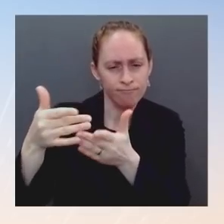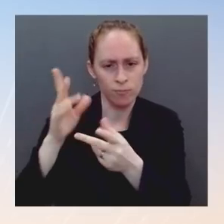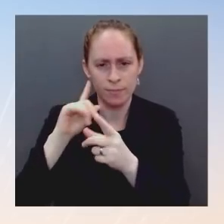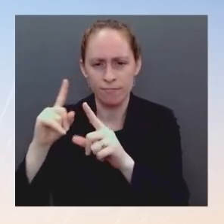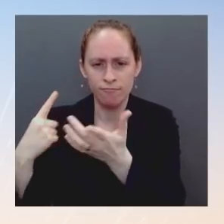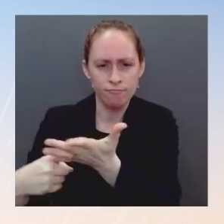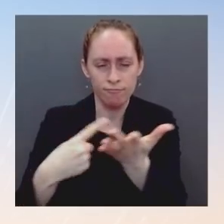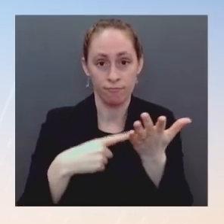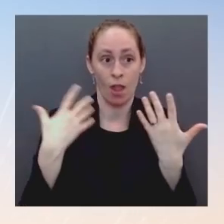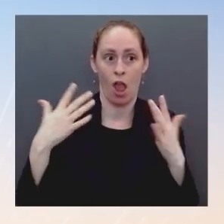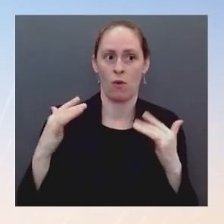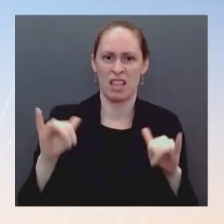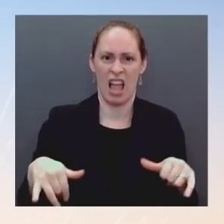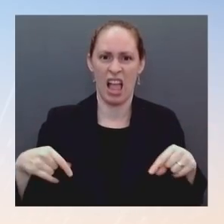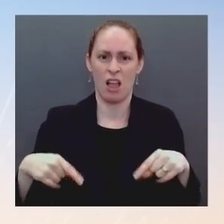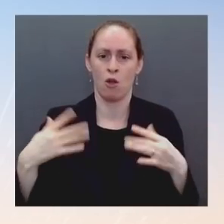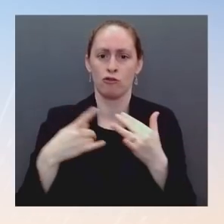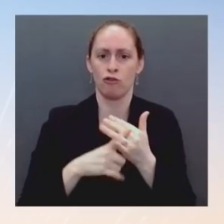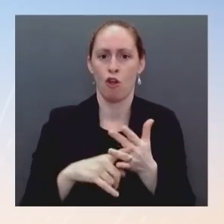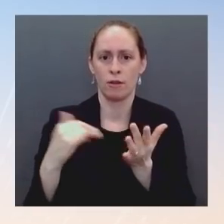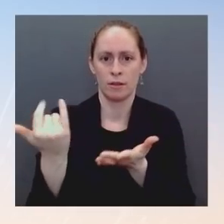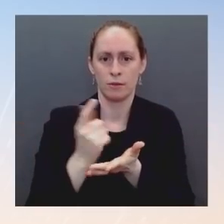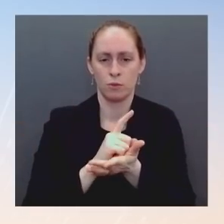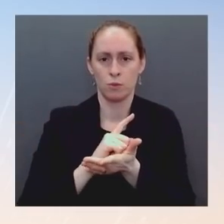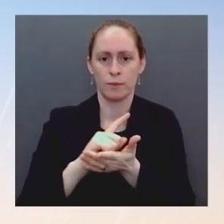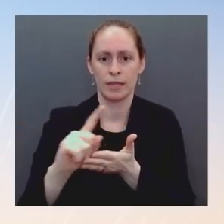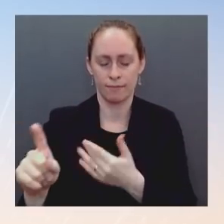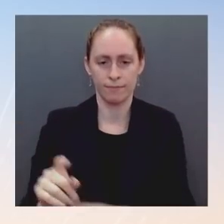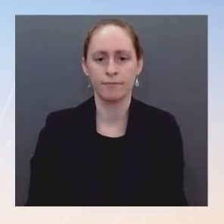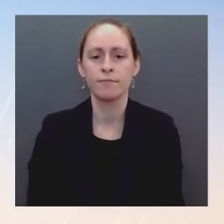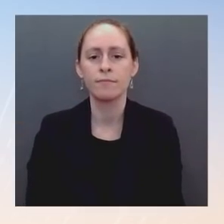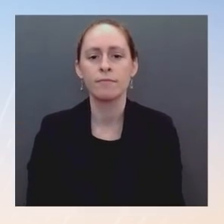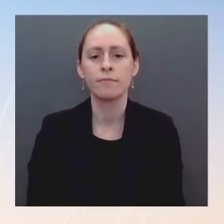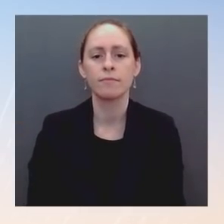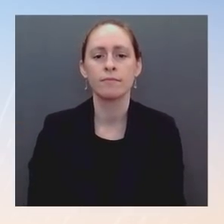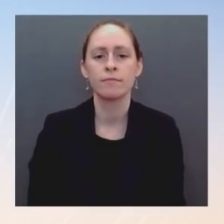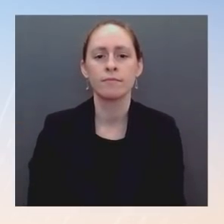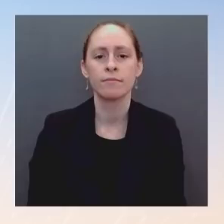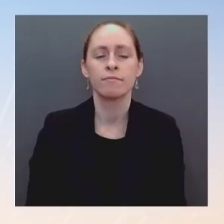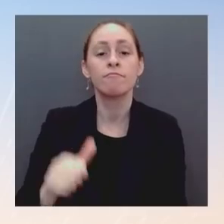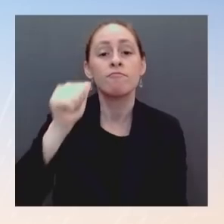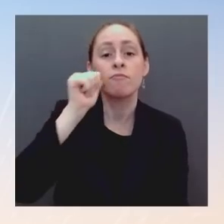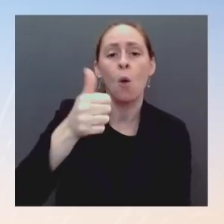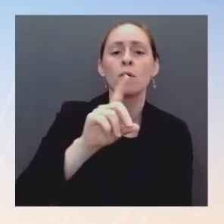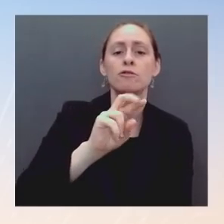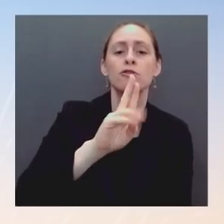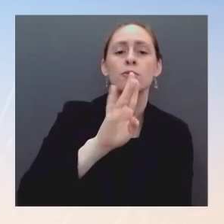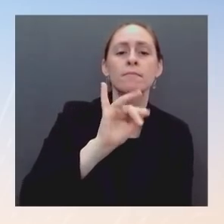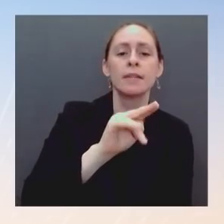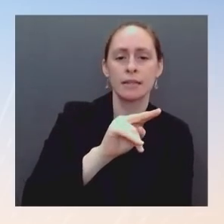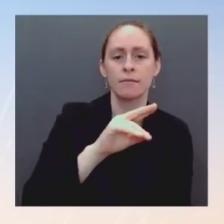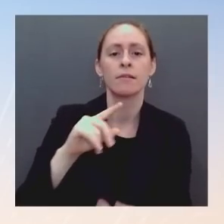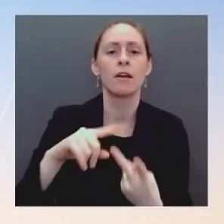and Ranking Member Grassley at the White House to consult with them and hear their advice about this vacancy. Chairman Durbin has worked